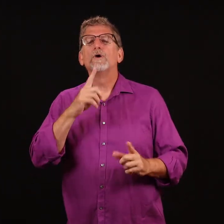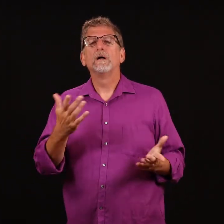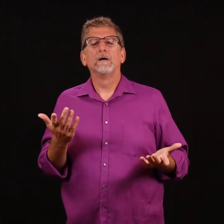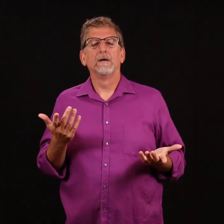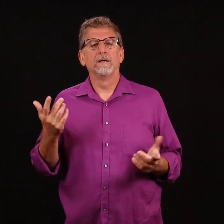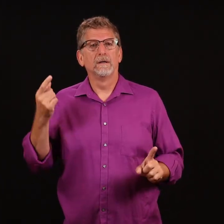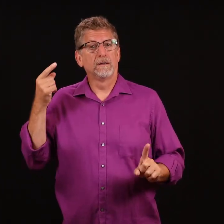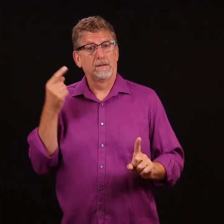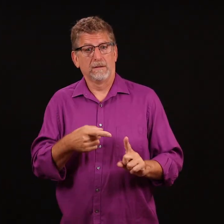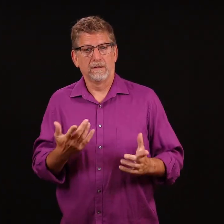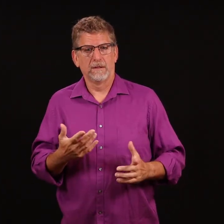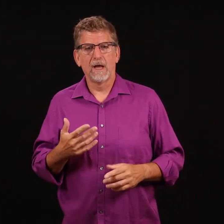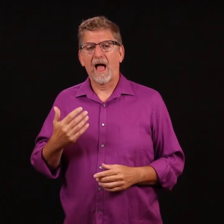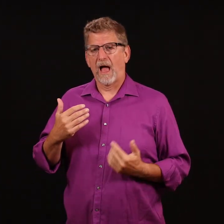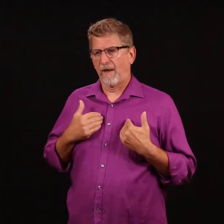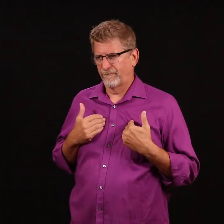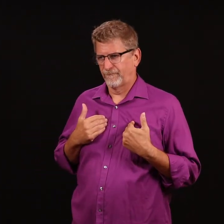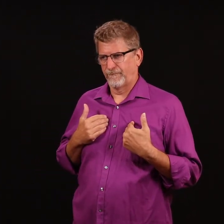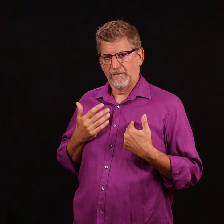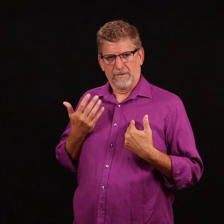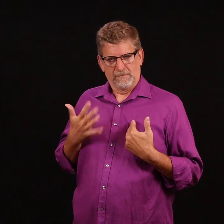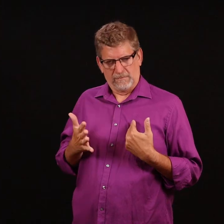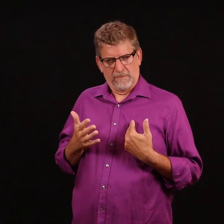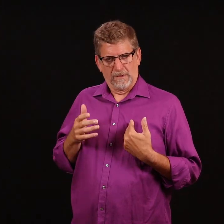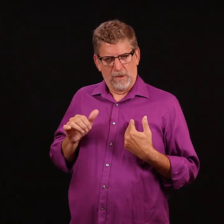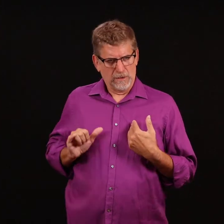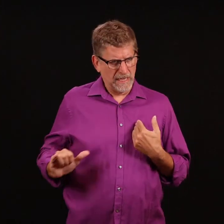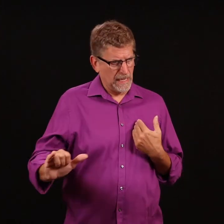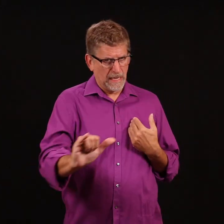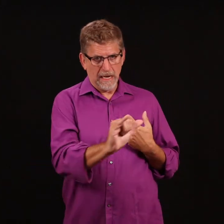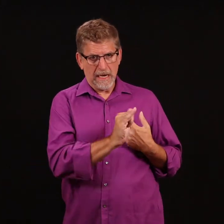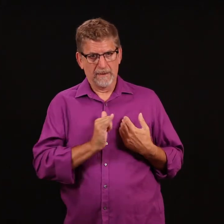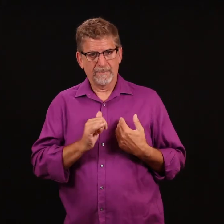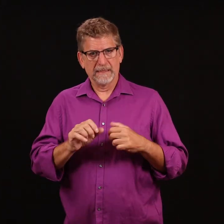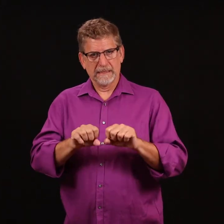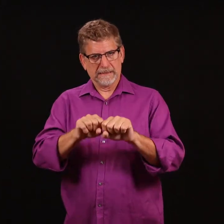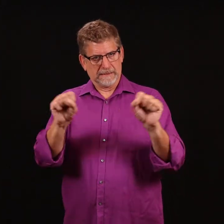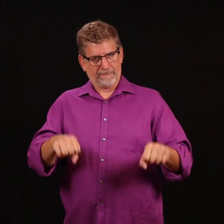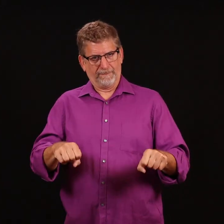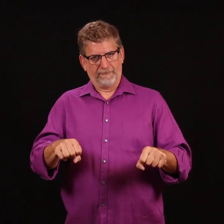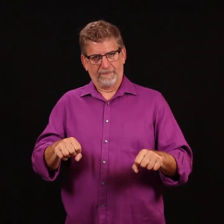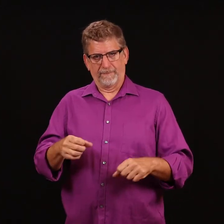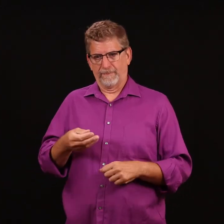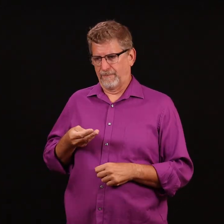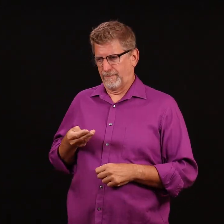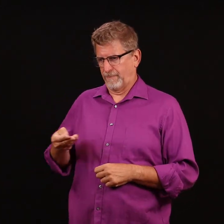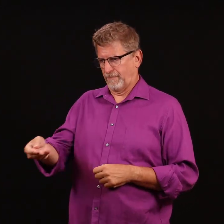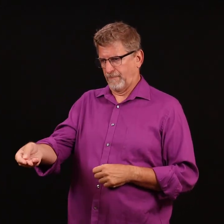But, really, the point is that each state uses the same system.